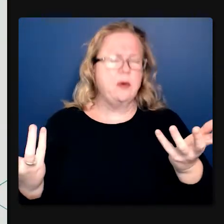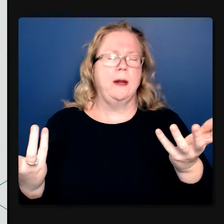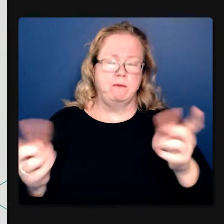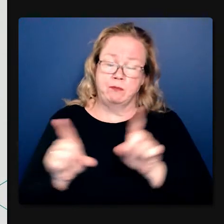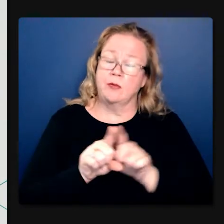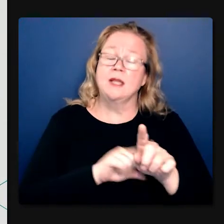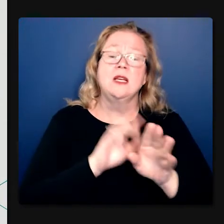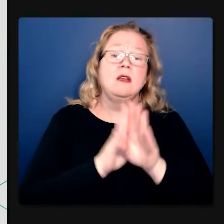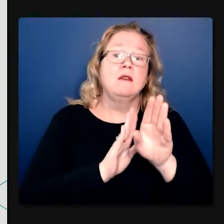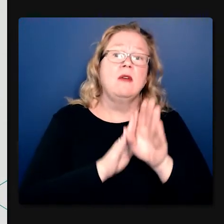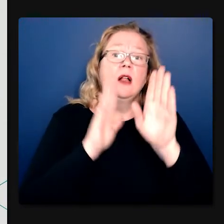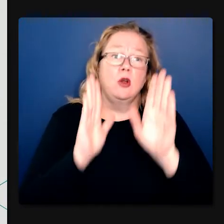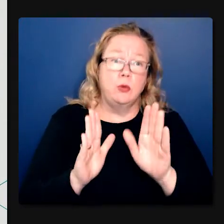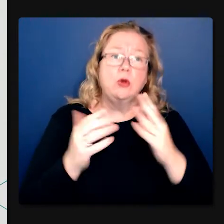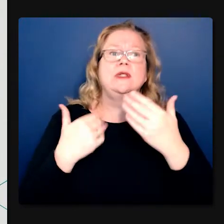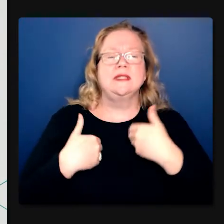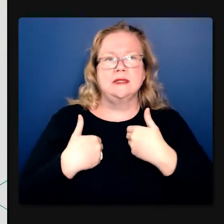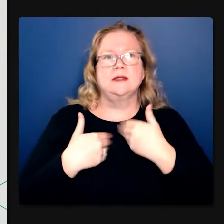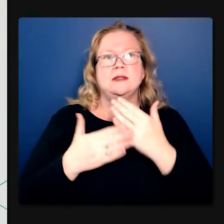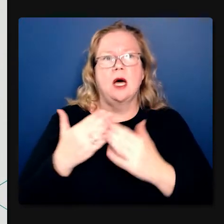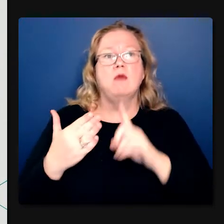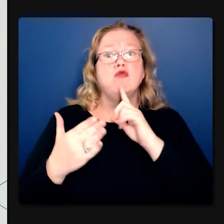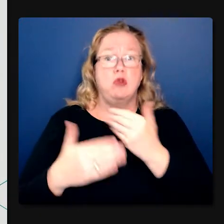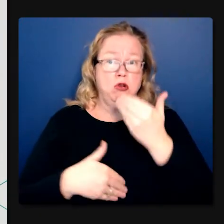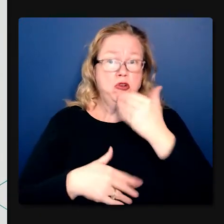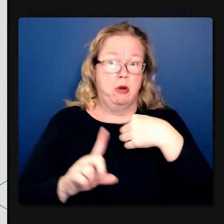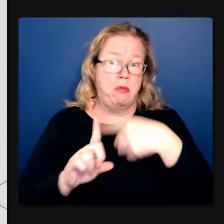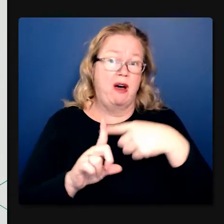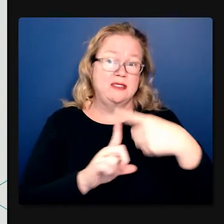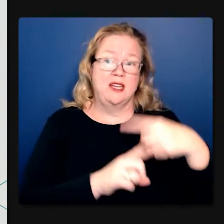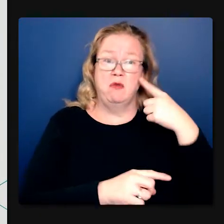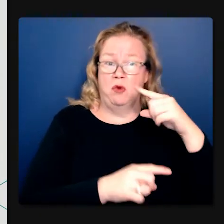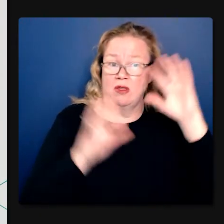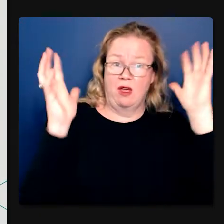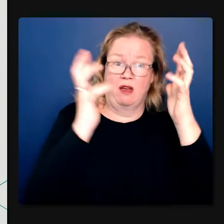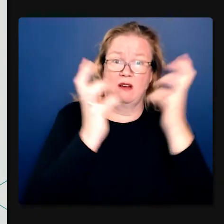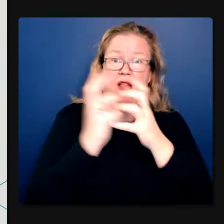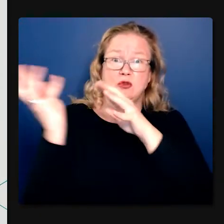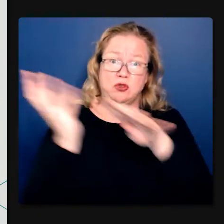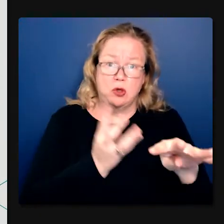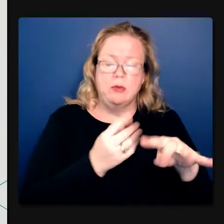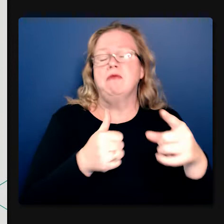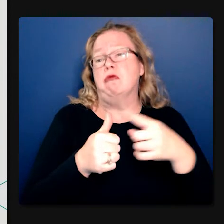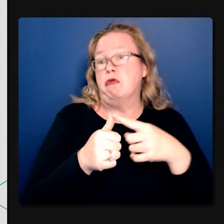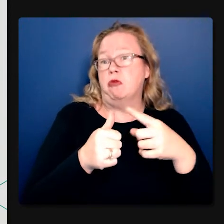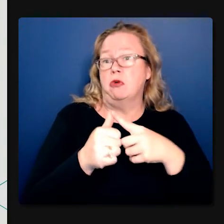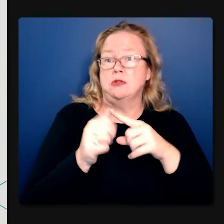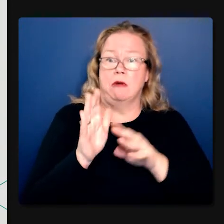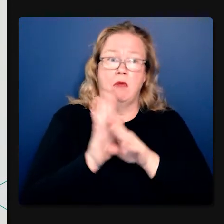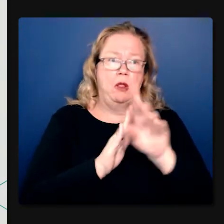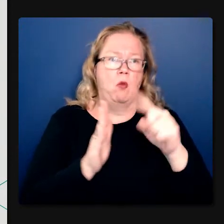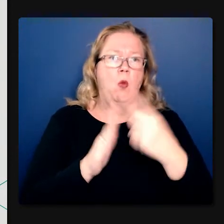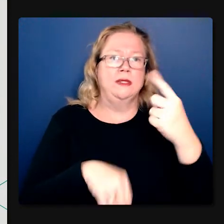As a developer, there are some really great upsides to cloud streaming. First, being able to build once